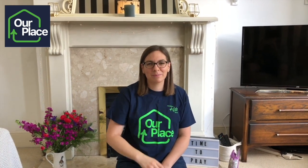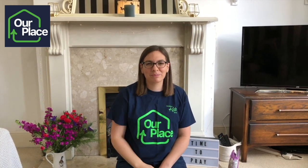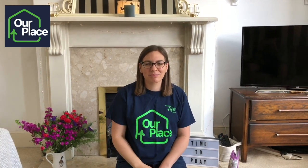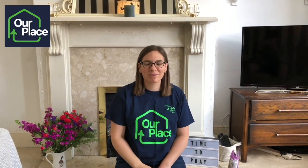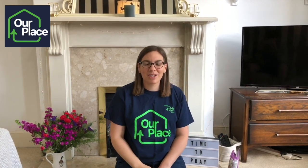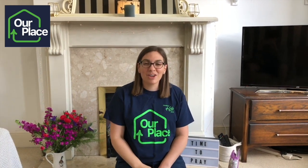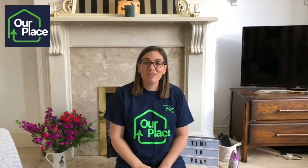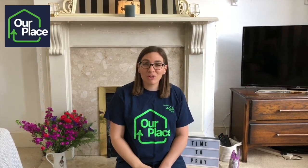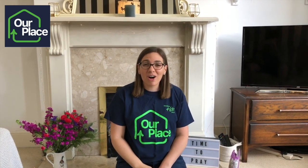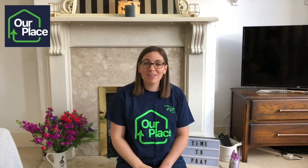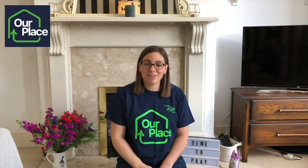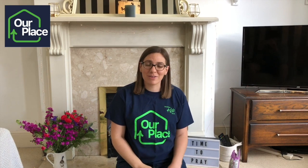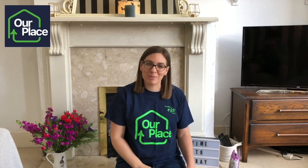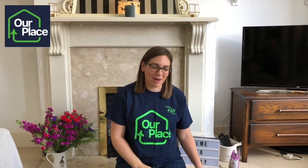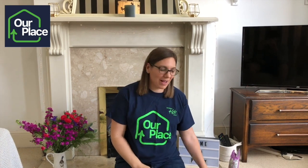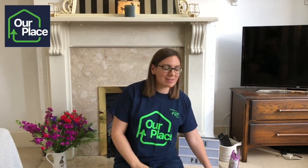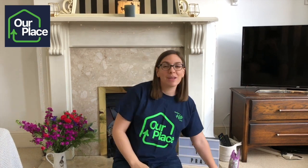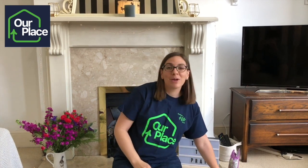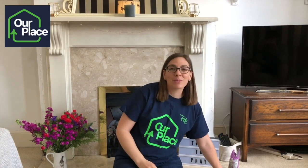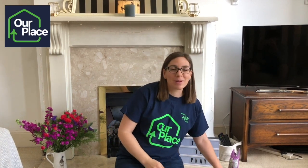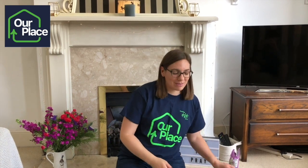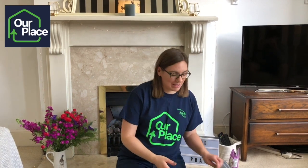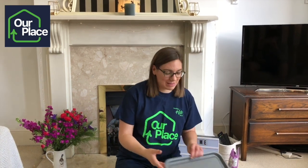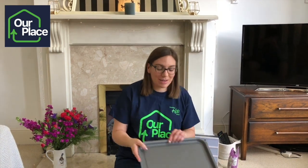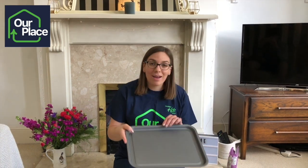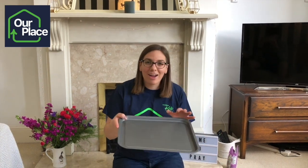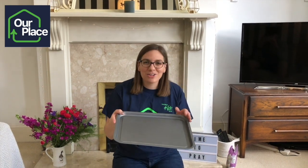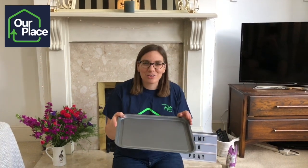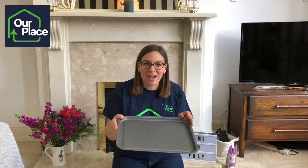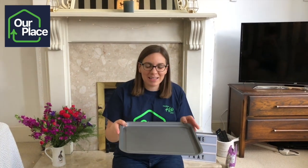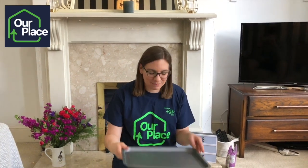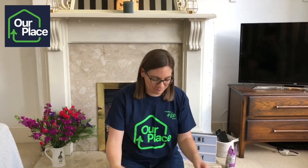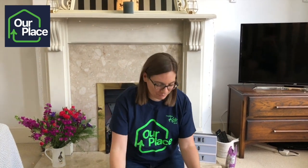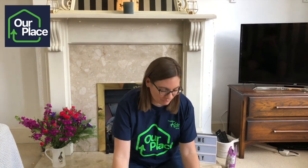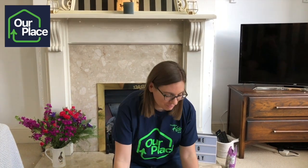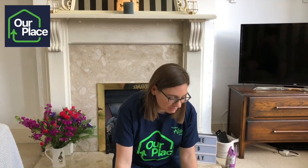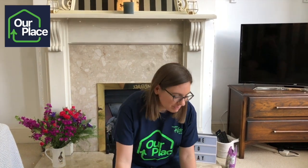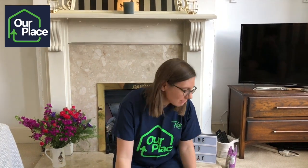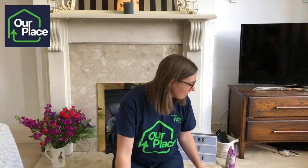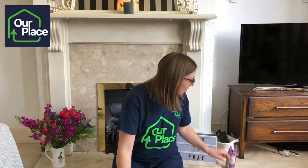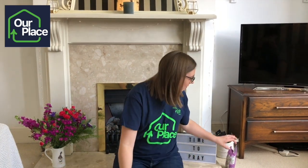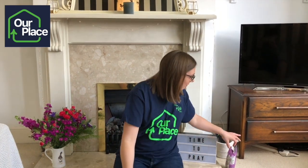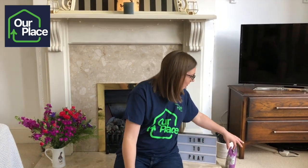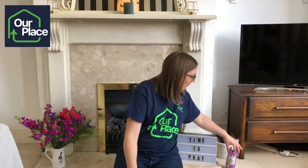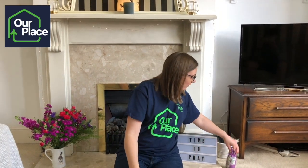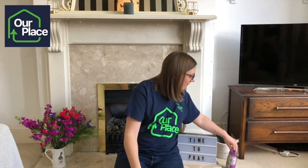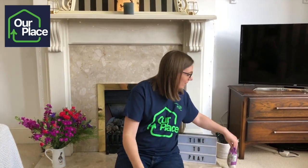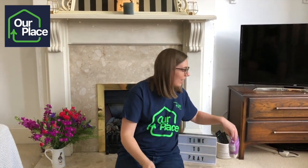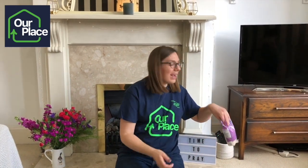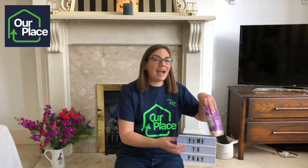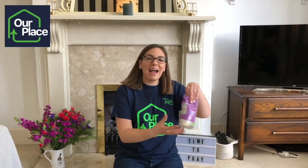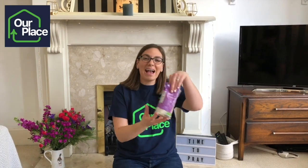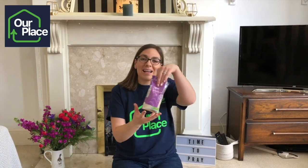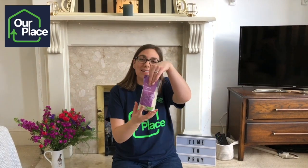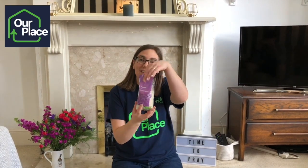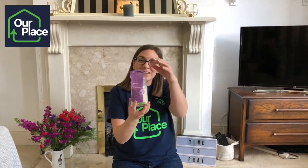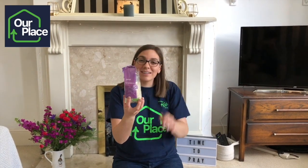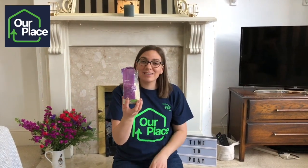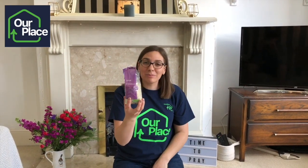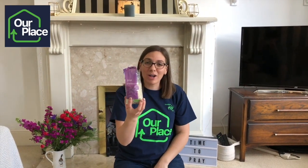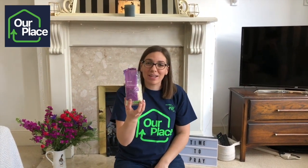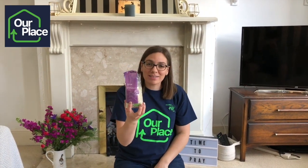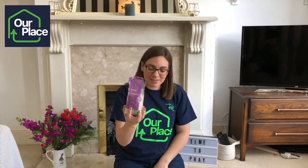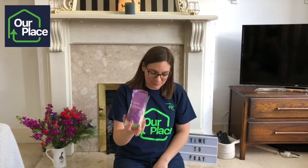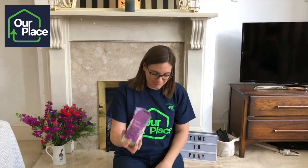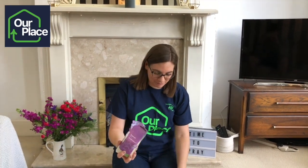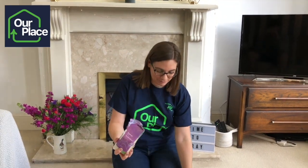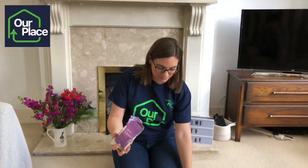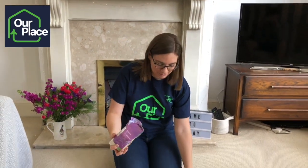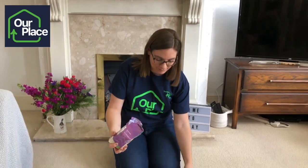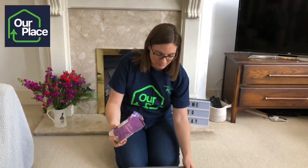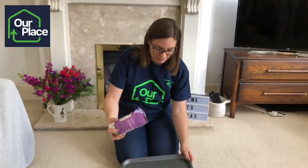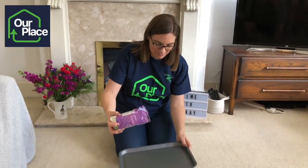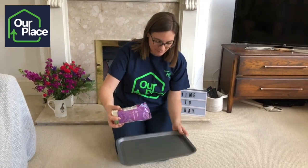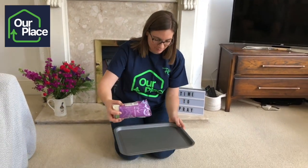for our sorry prayers we'll need a tray and some rice